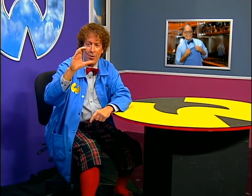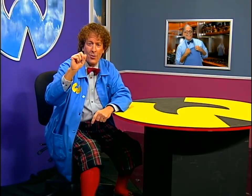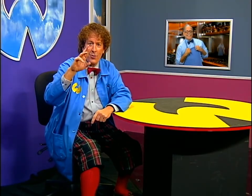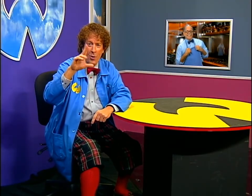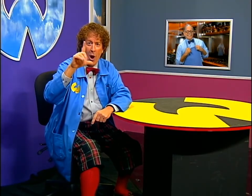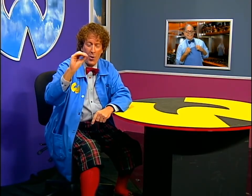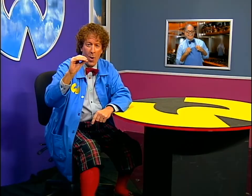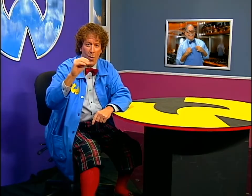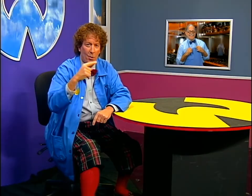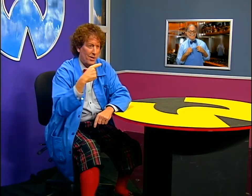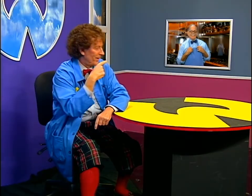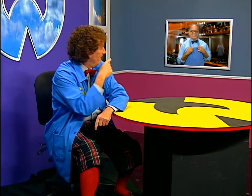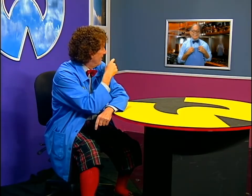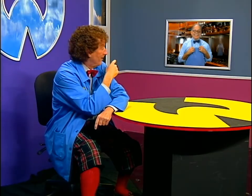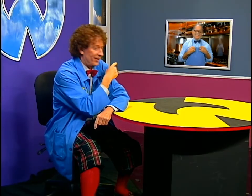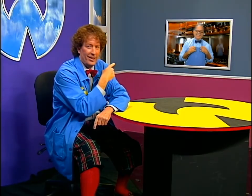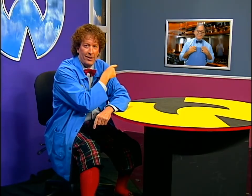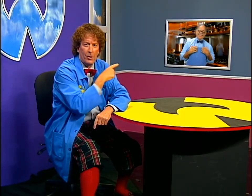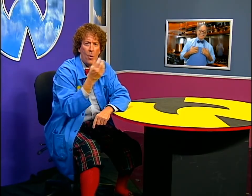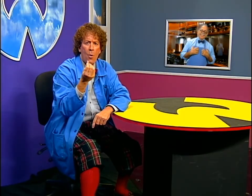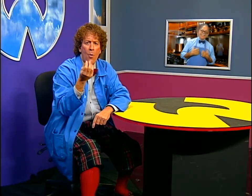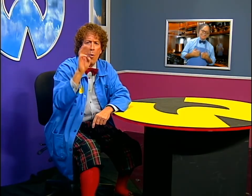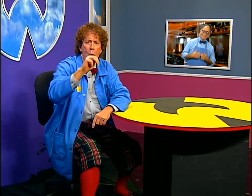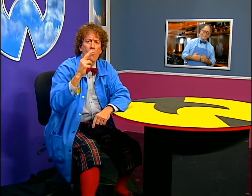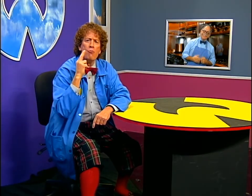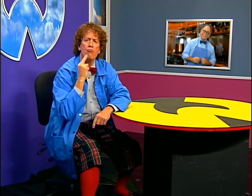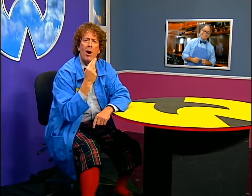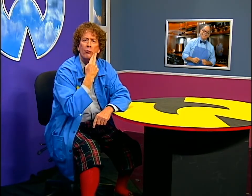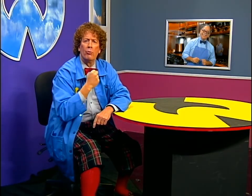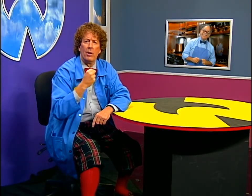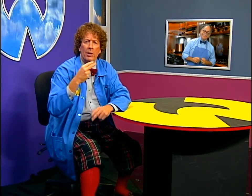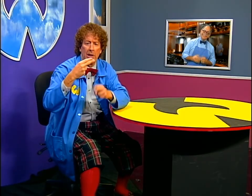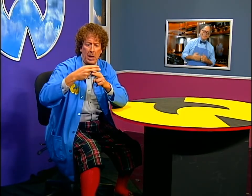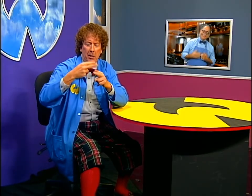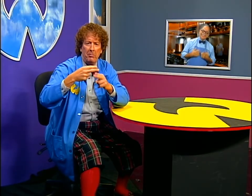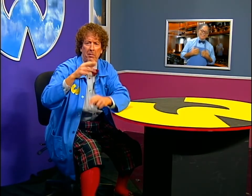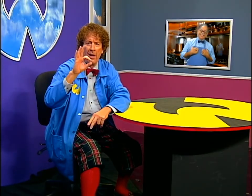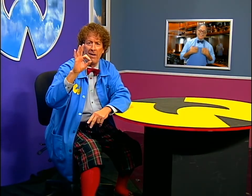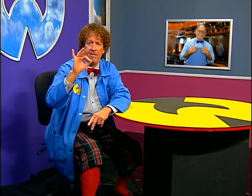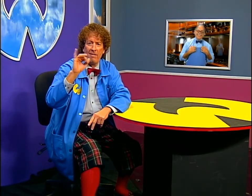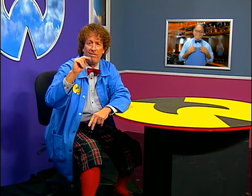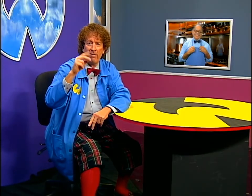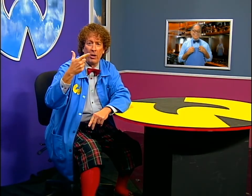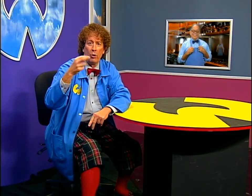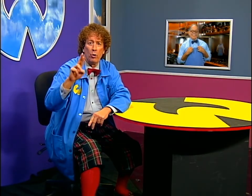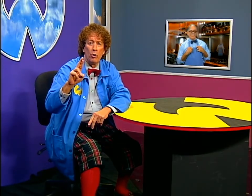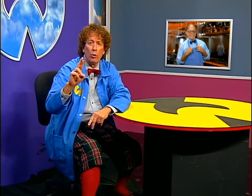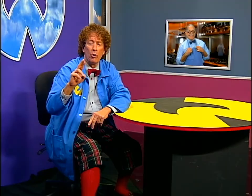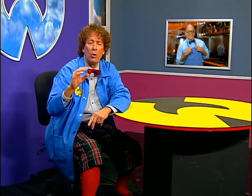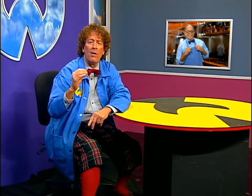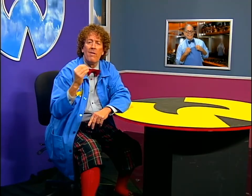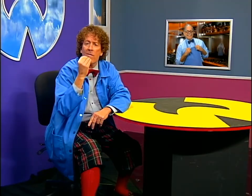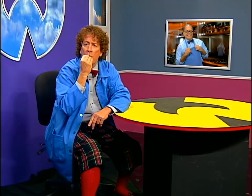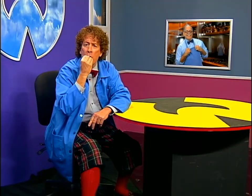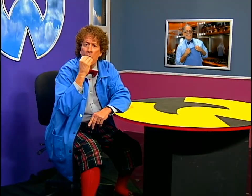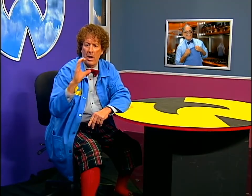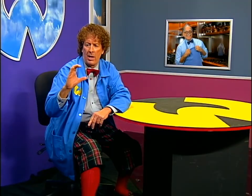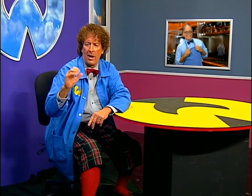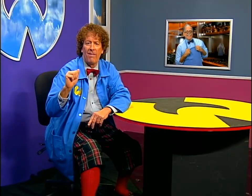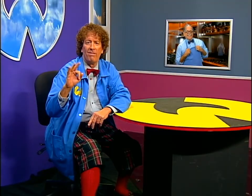MY NOSE? MY NOSE? OH, ARE YOU LOOKING AT MY NEW NOSE? HUH, DO YOU LIKE IT? HA-HA-HA.